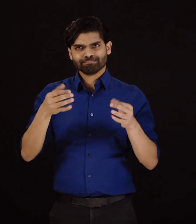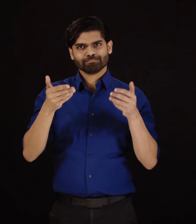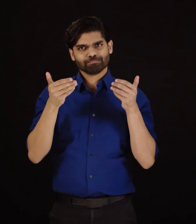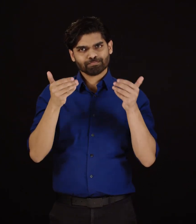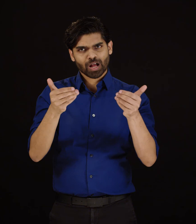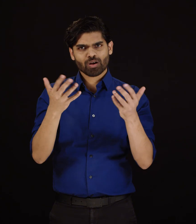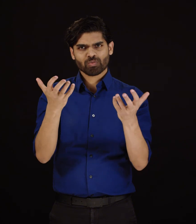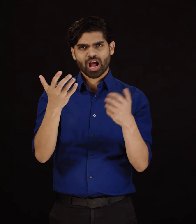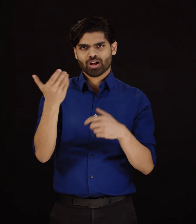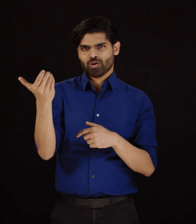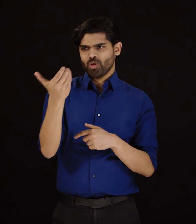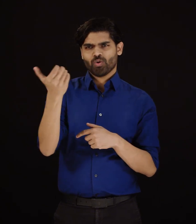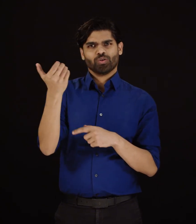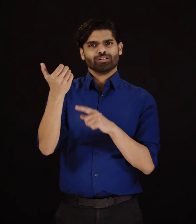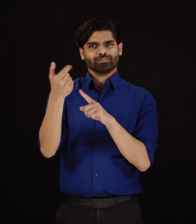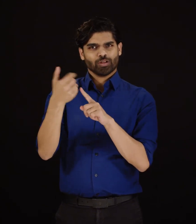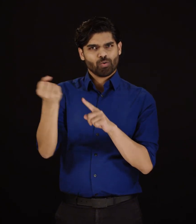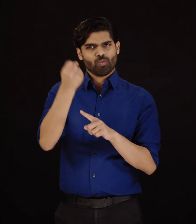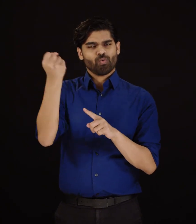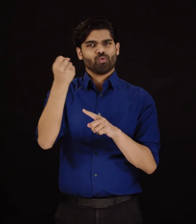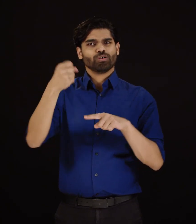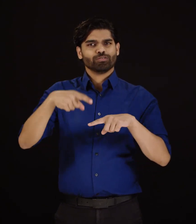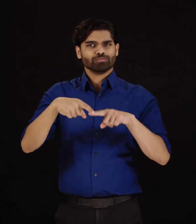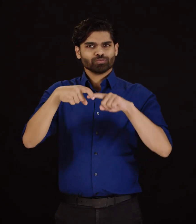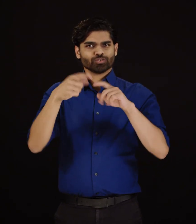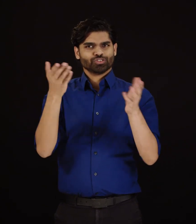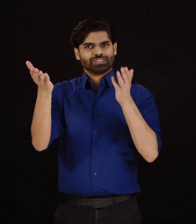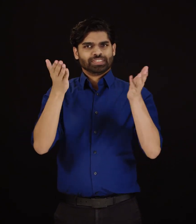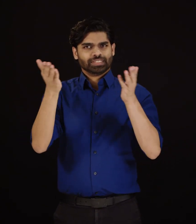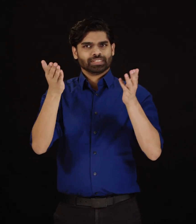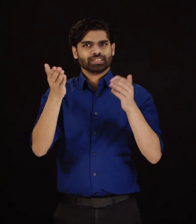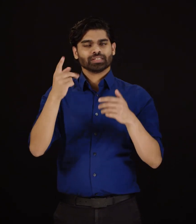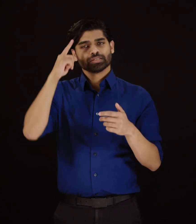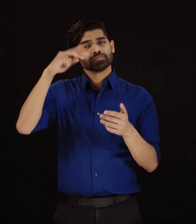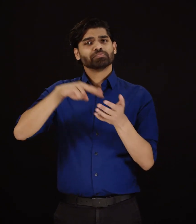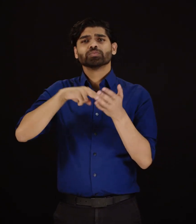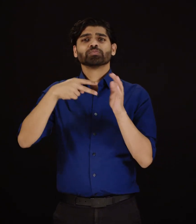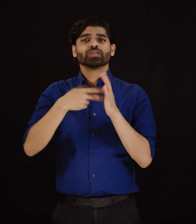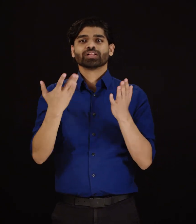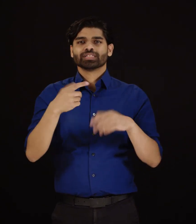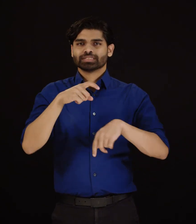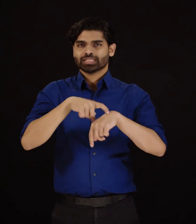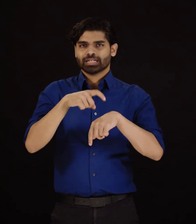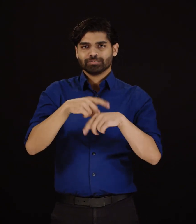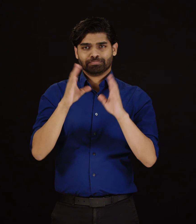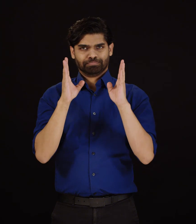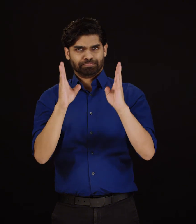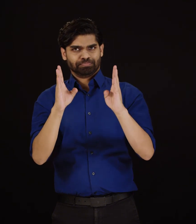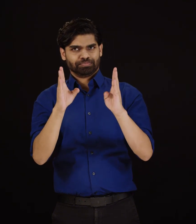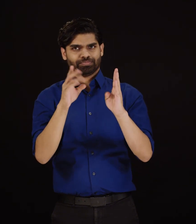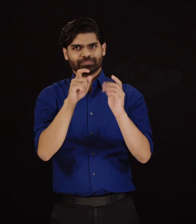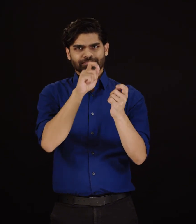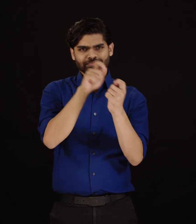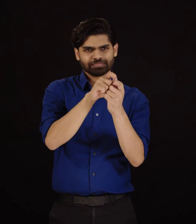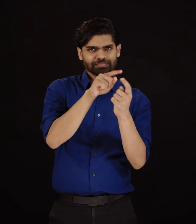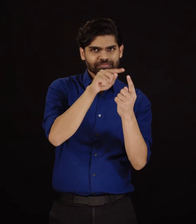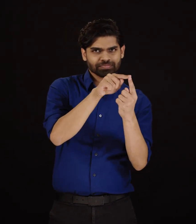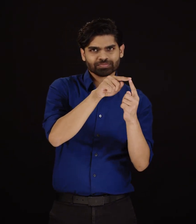period of time, such as when the customer travels. A smaller monthly fee may apply and there may be a reconnection charge;